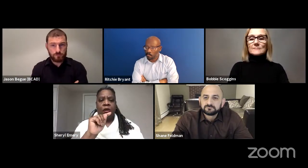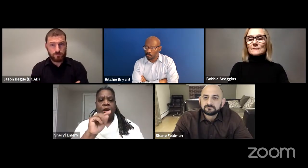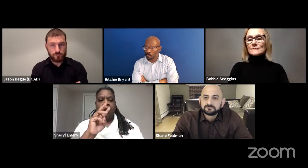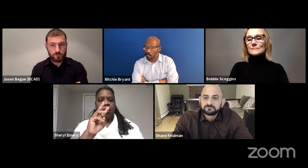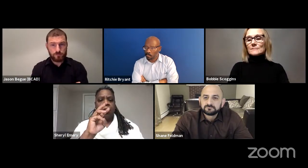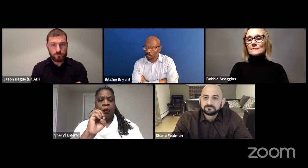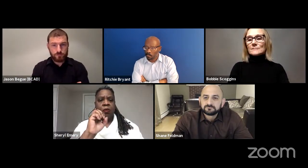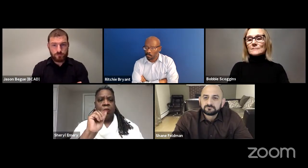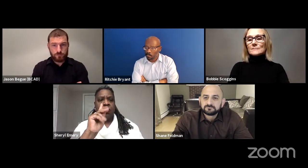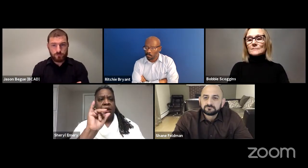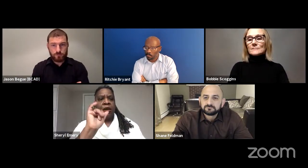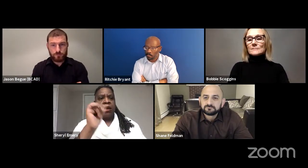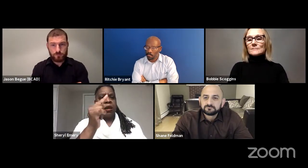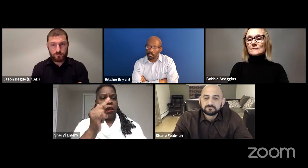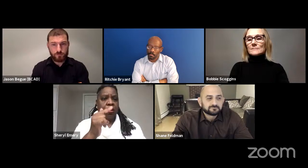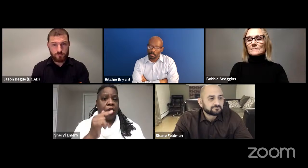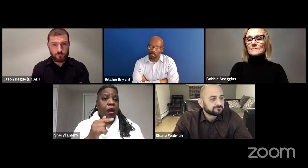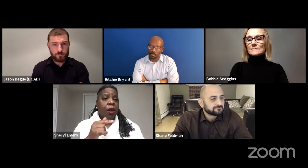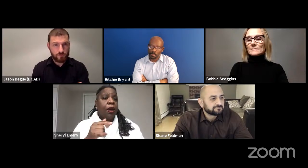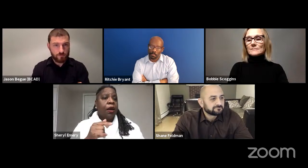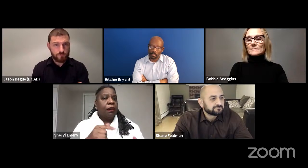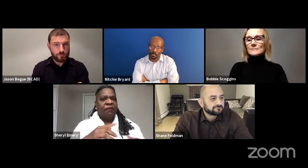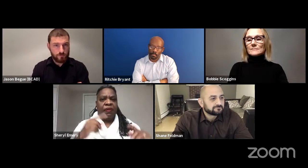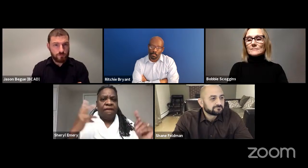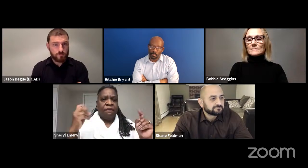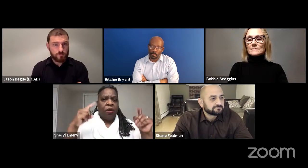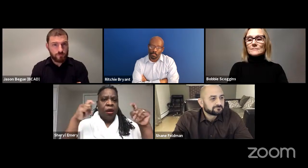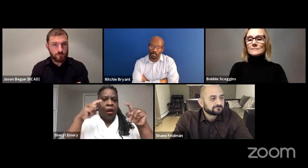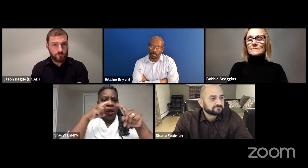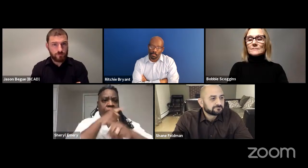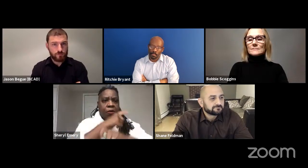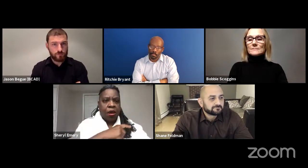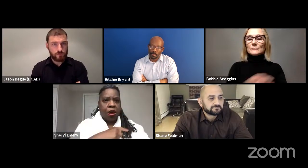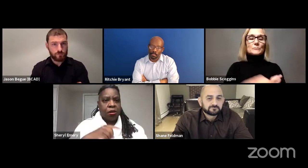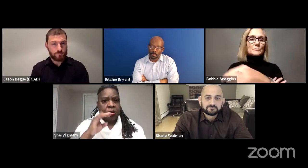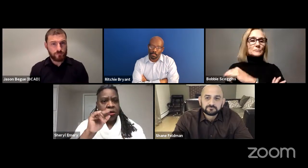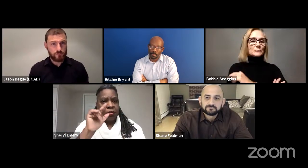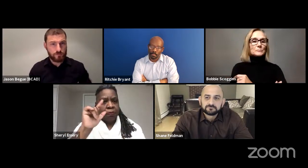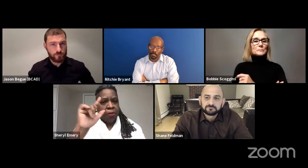was a wonderful bill, but I do think it needed some additional tweaking in order to be as